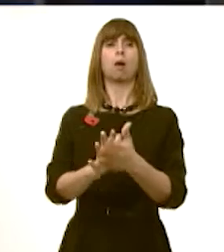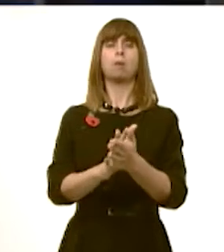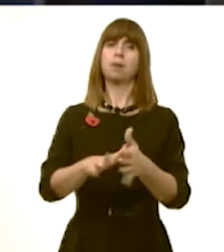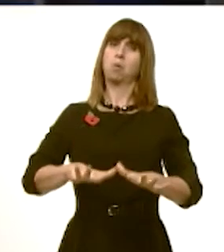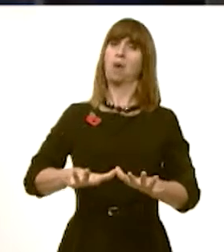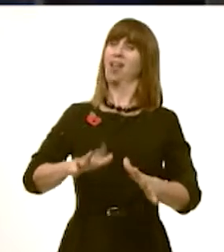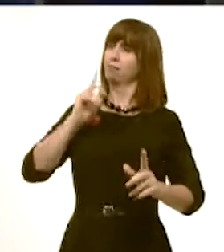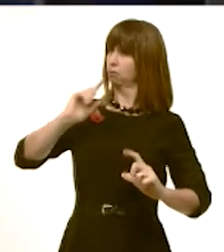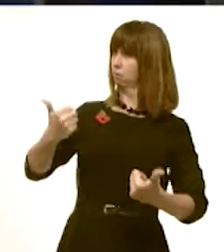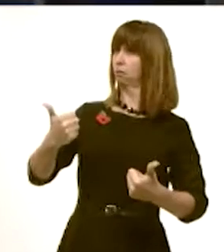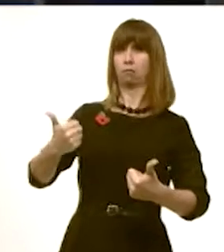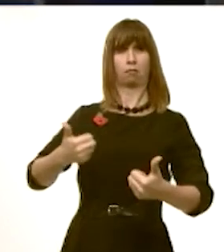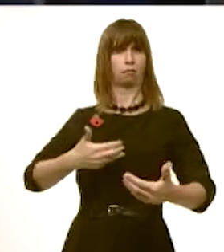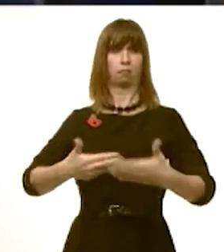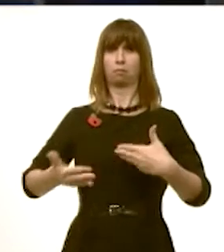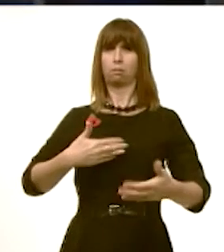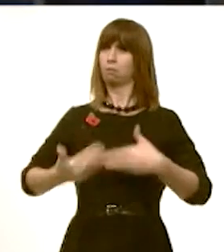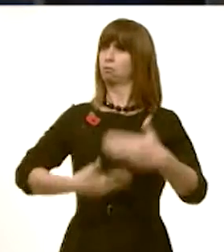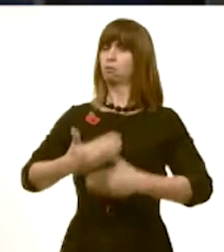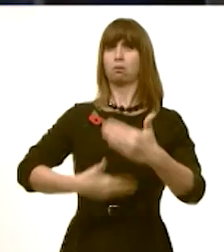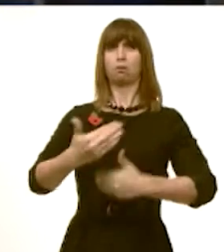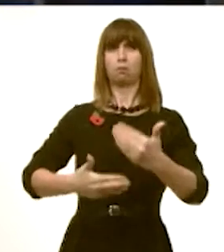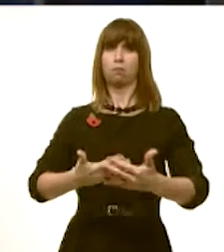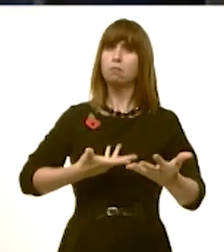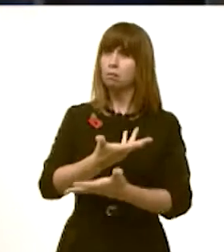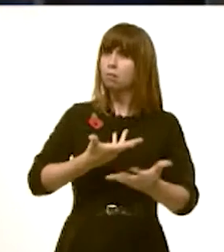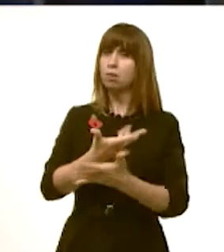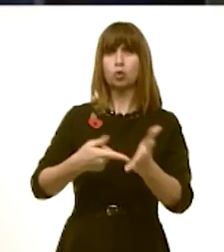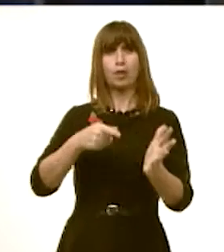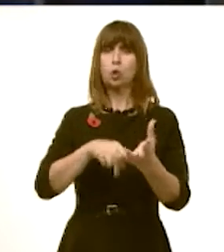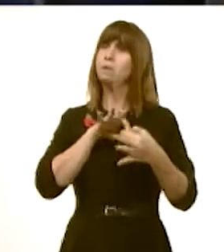as a positive light when we are embarking on the discussions with regard to the trade union Bill on a UK level.